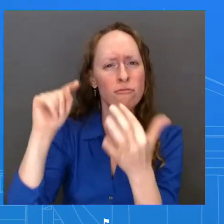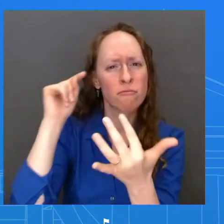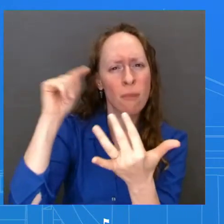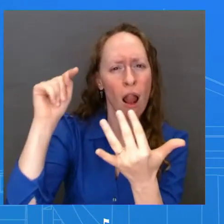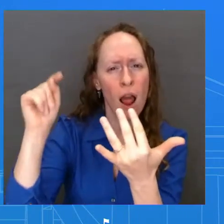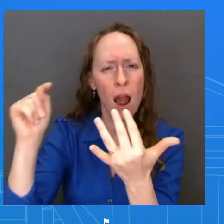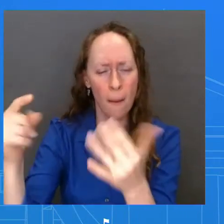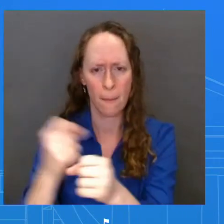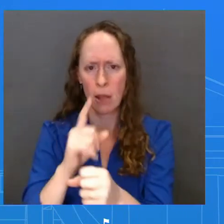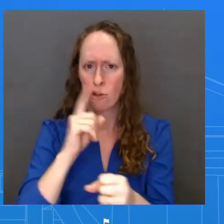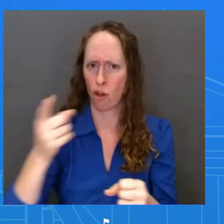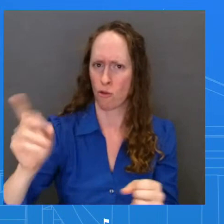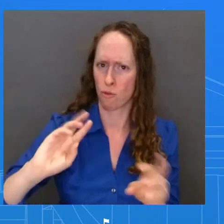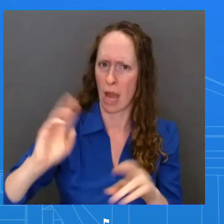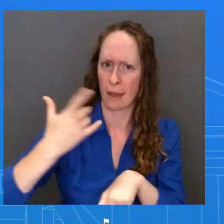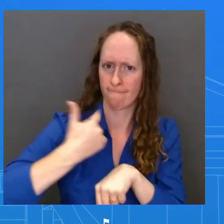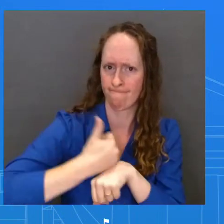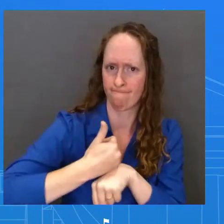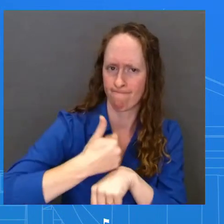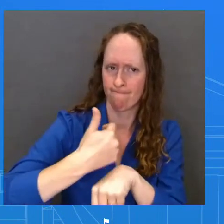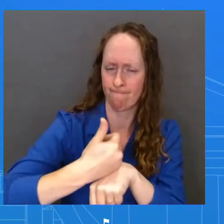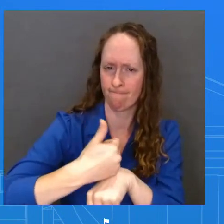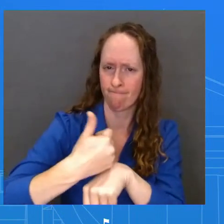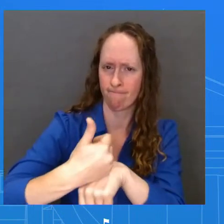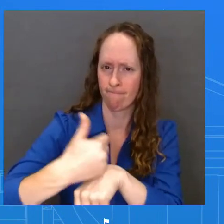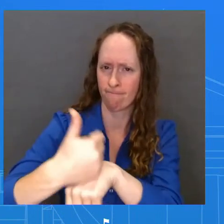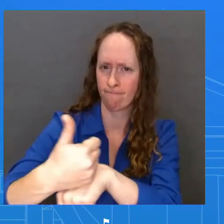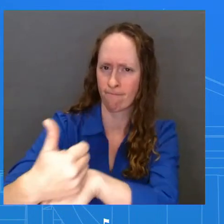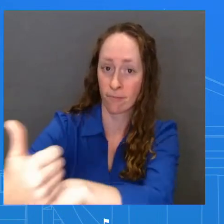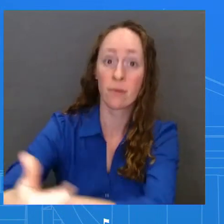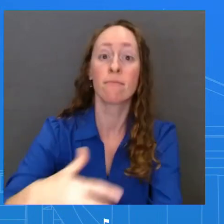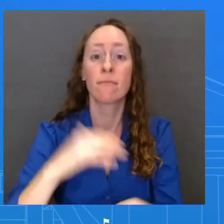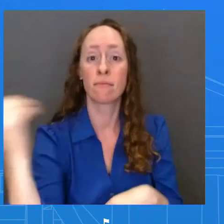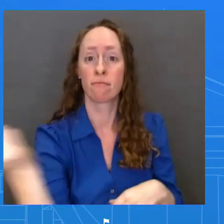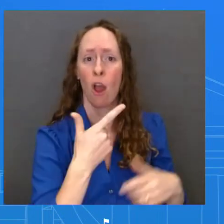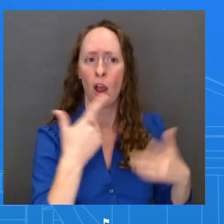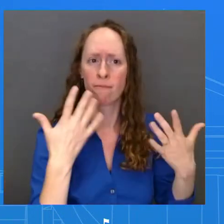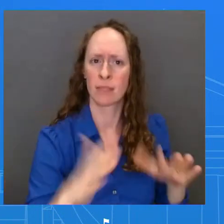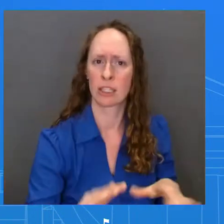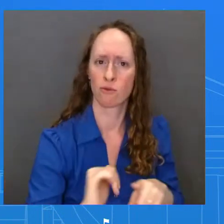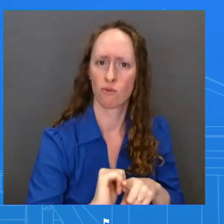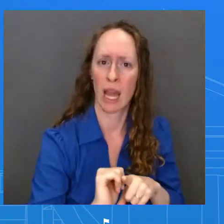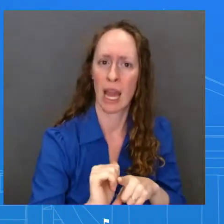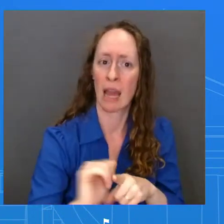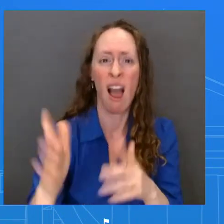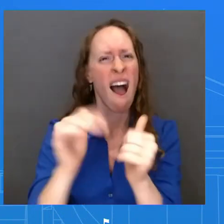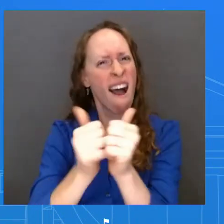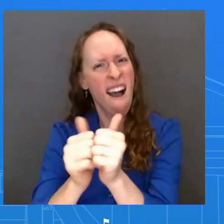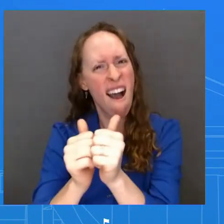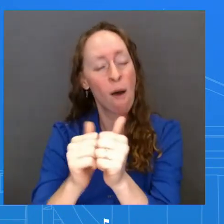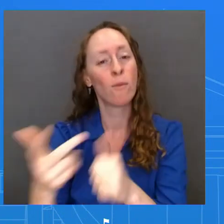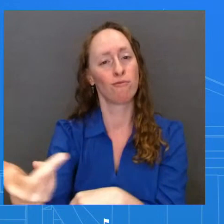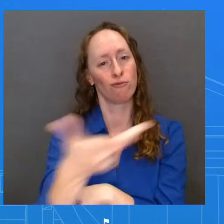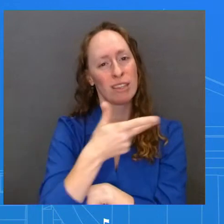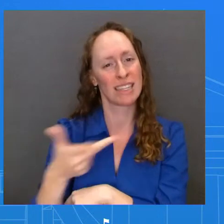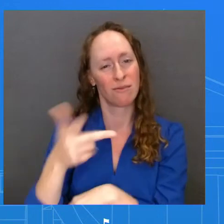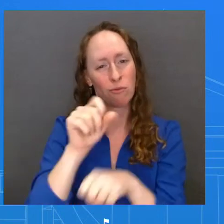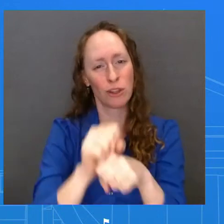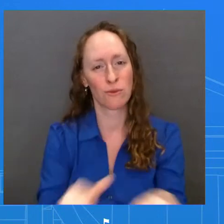of our three national security establishments with a horizon that extends not just a year out or three years out,